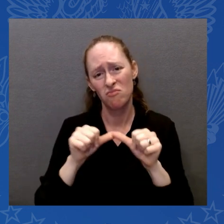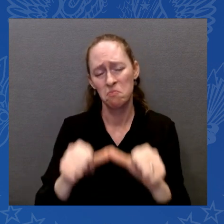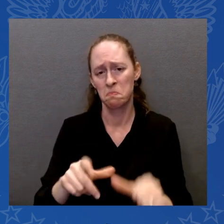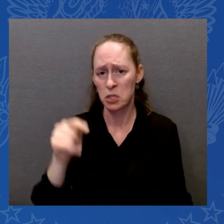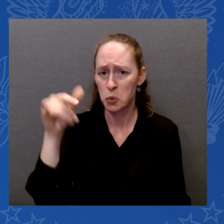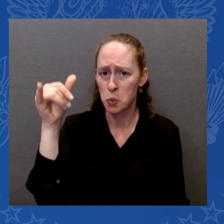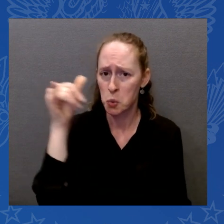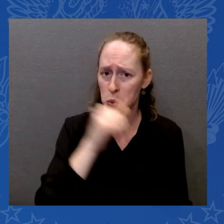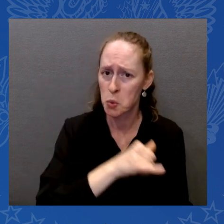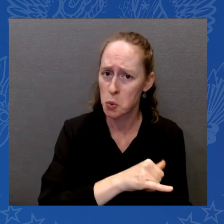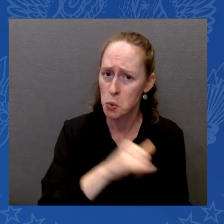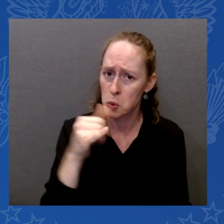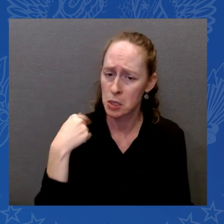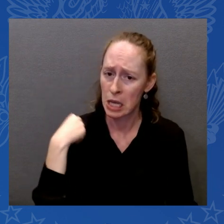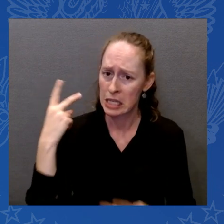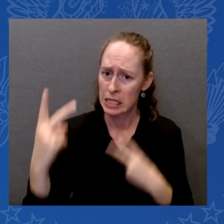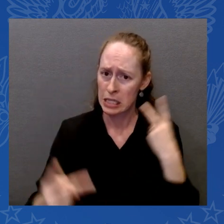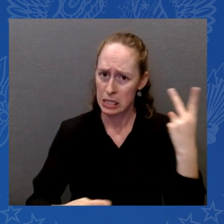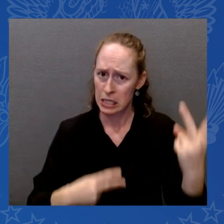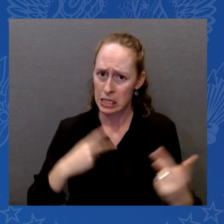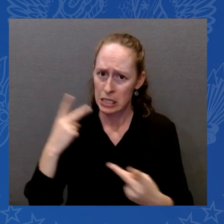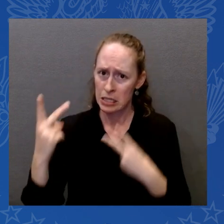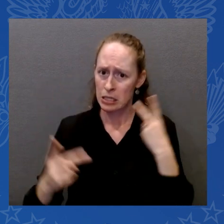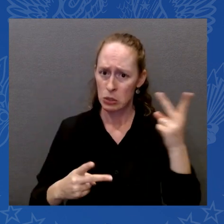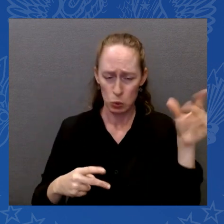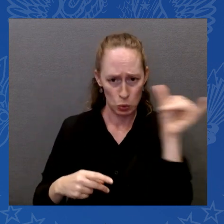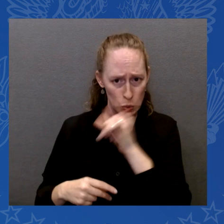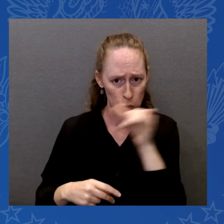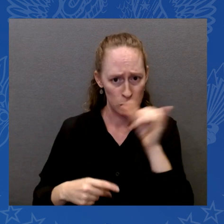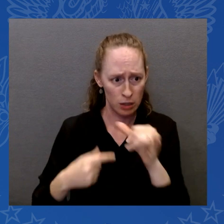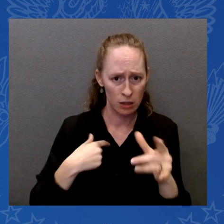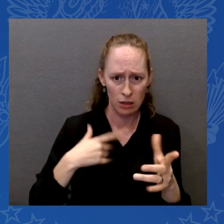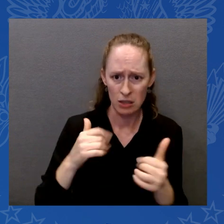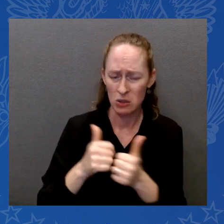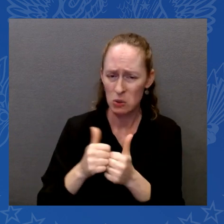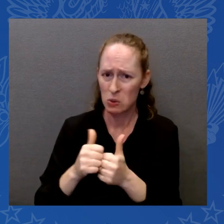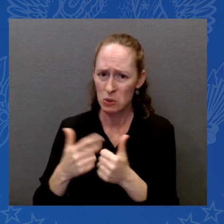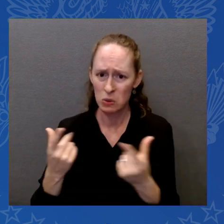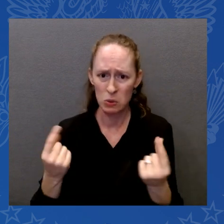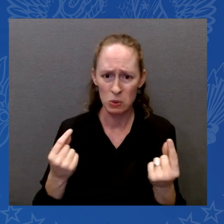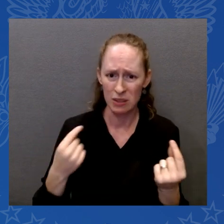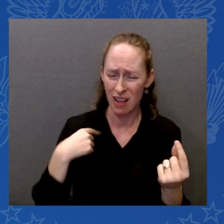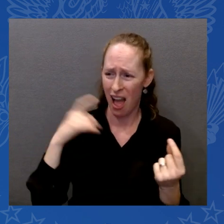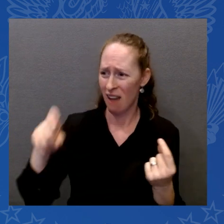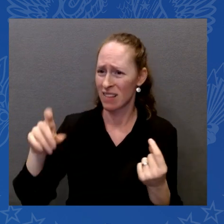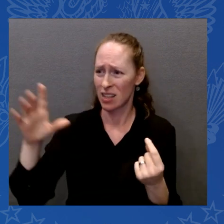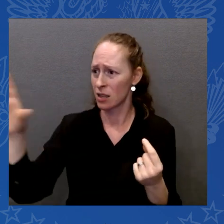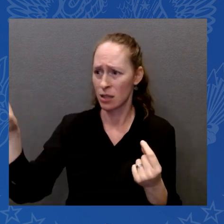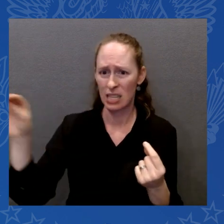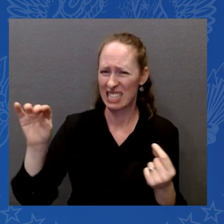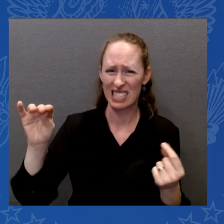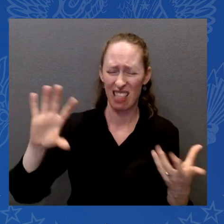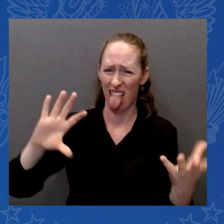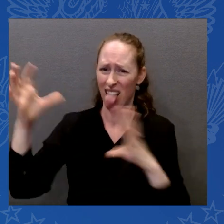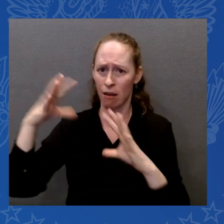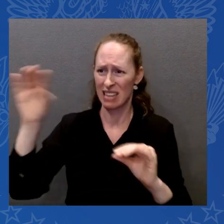exacerbated by the Dobbs decision, is negatively affecting patients across the country. We will continue to rise to the challenge